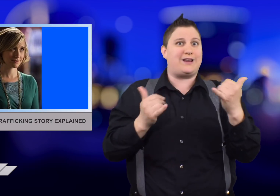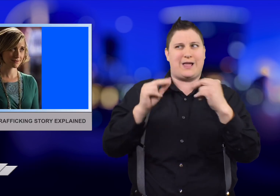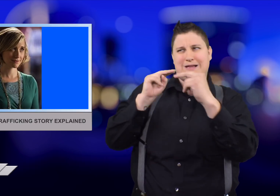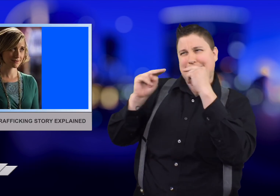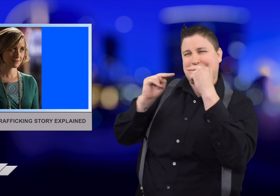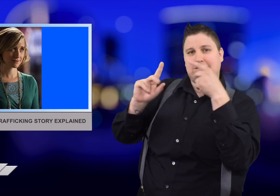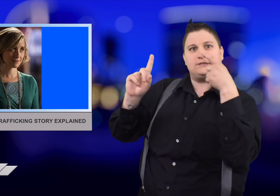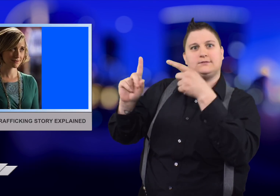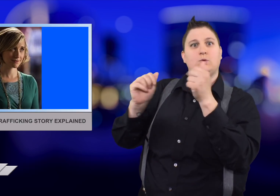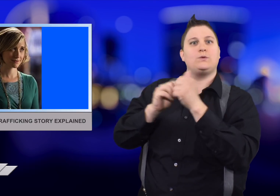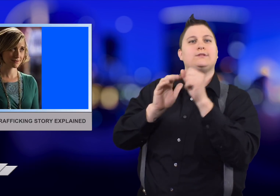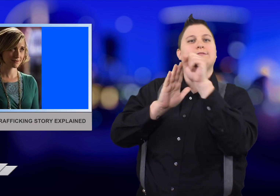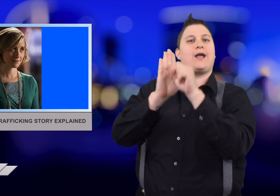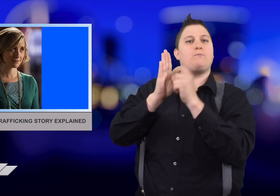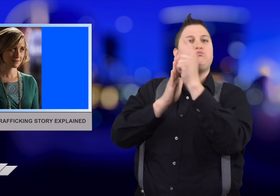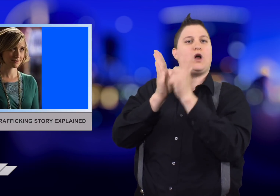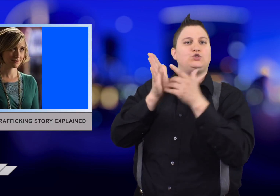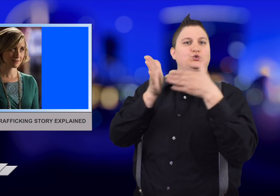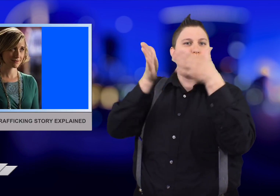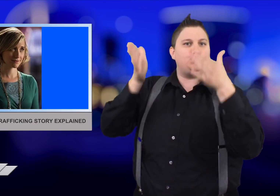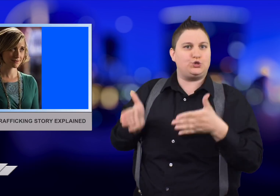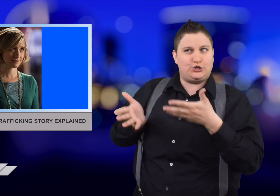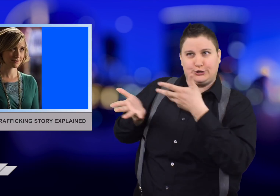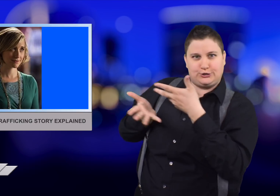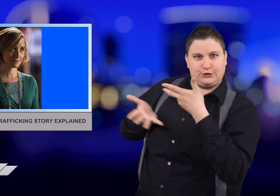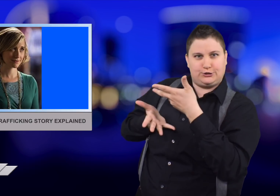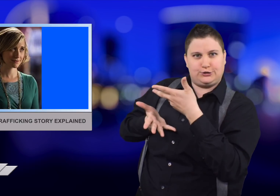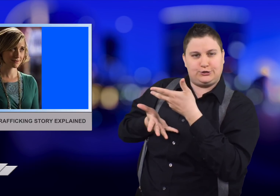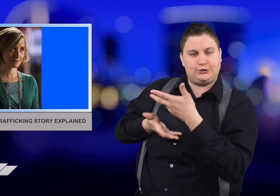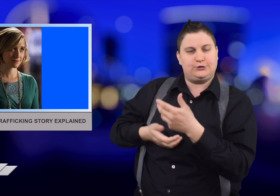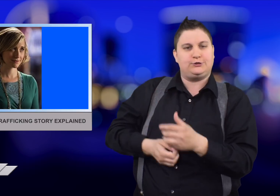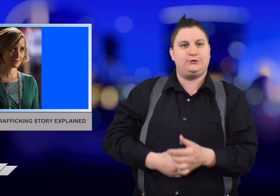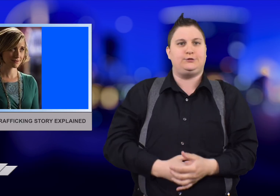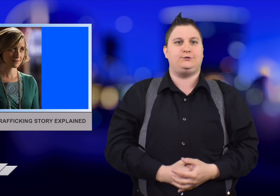She is currently in the process of negotiating a deal with prosecutors.